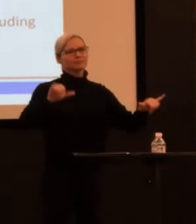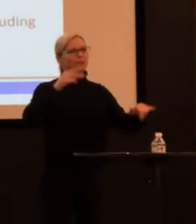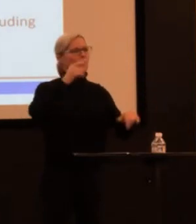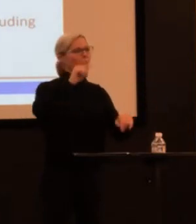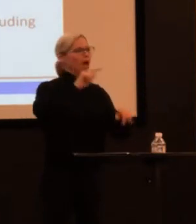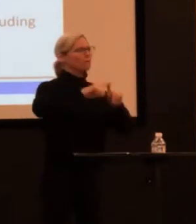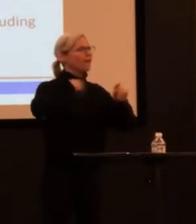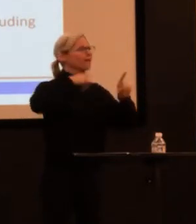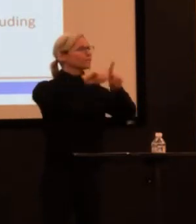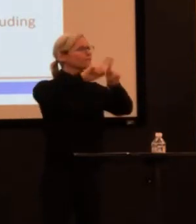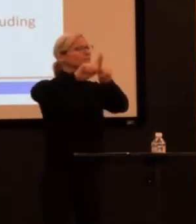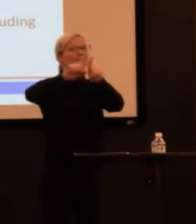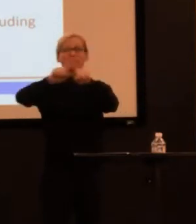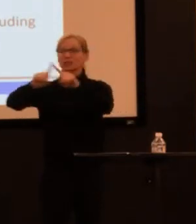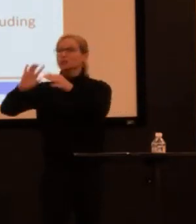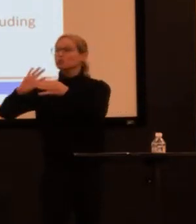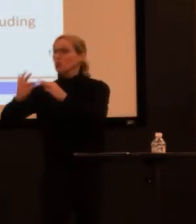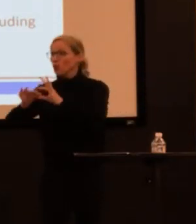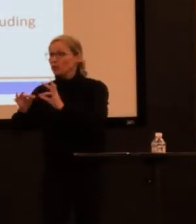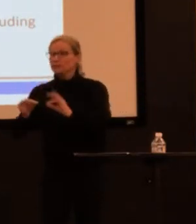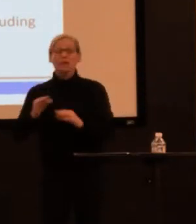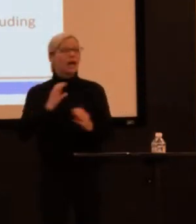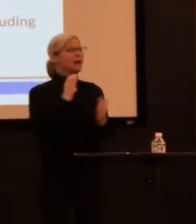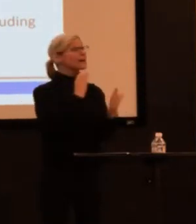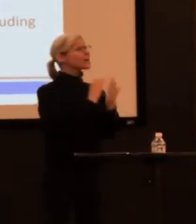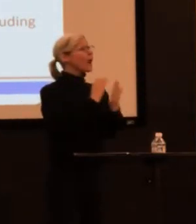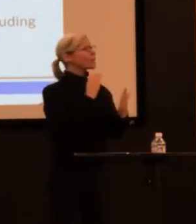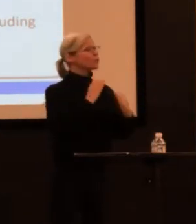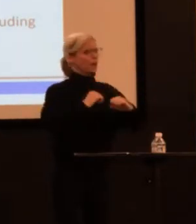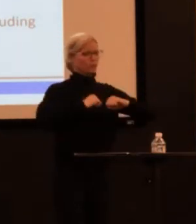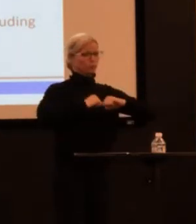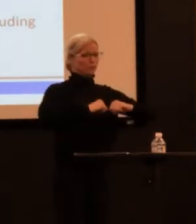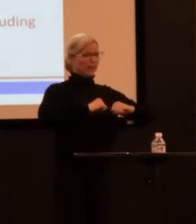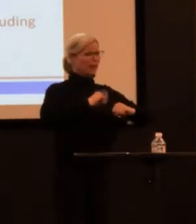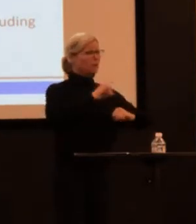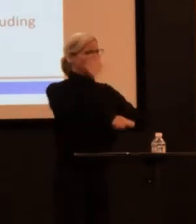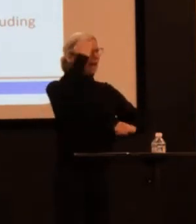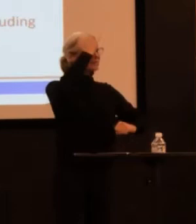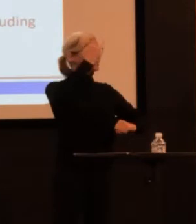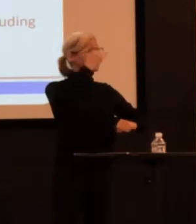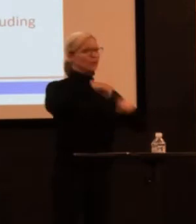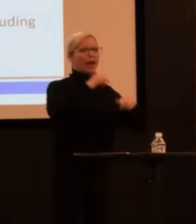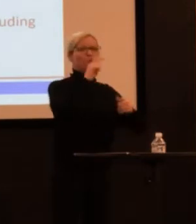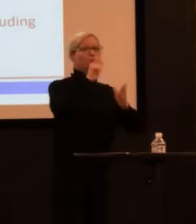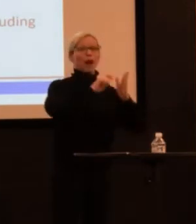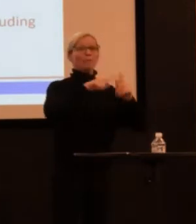Copyright protects essentially the words that you use, not the idea behind that.